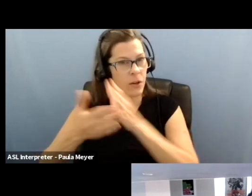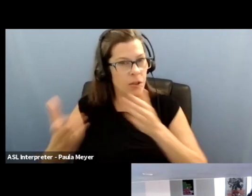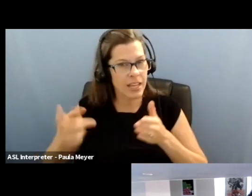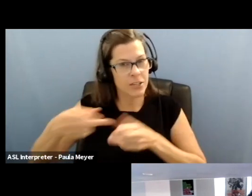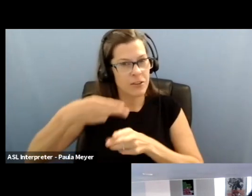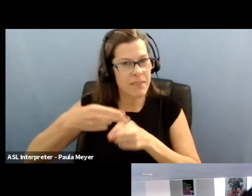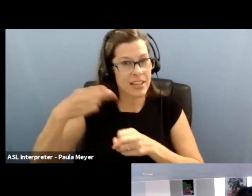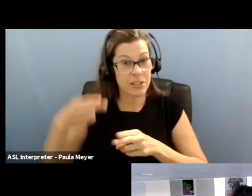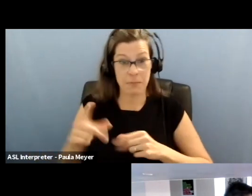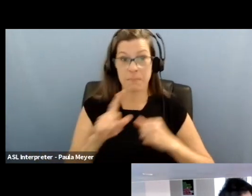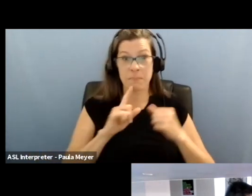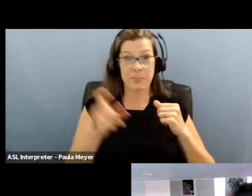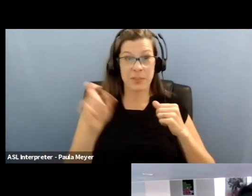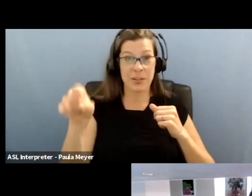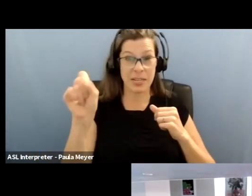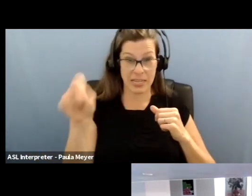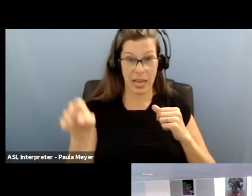Sure, it depends on what approach you're taking.